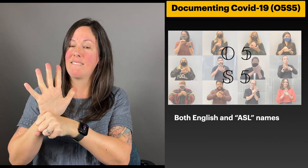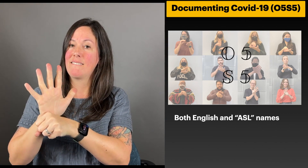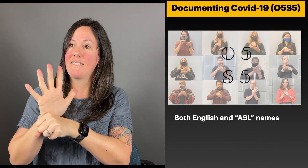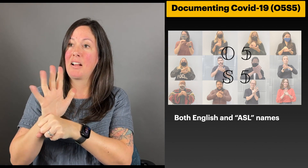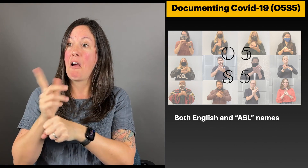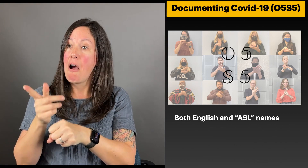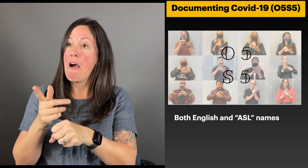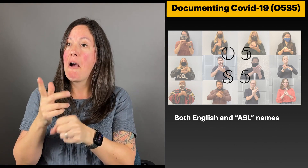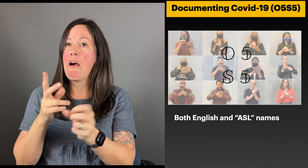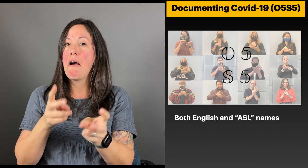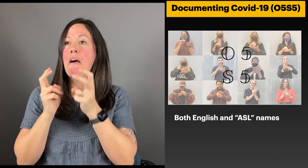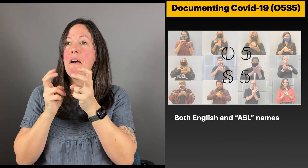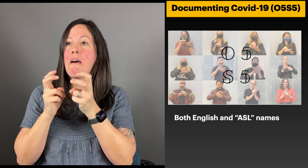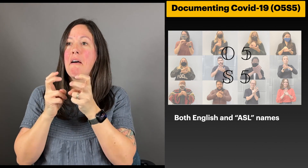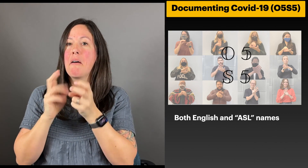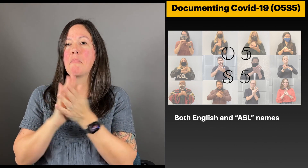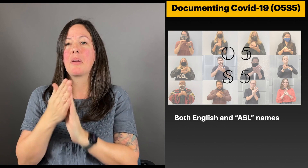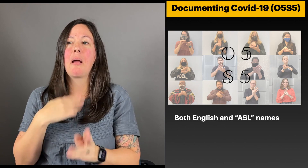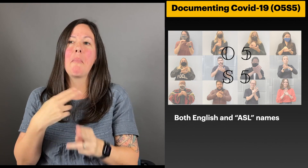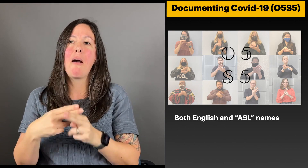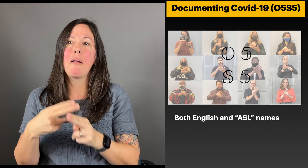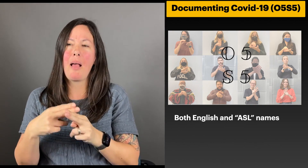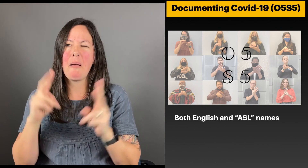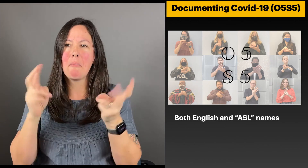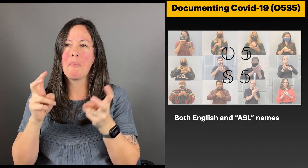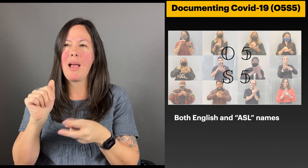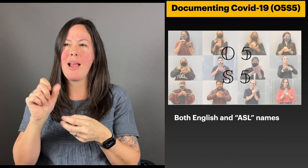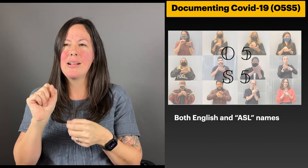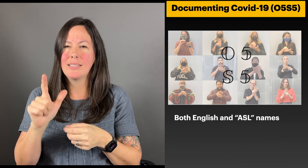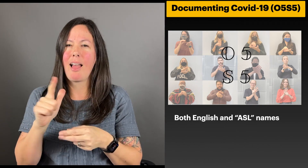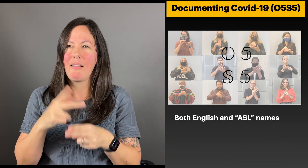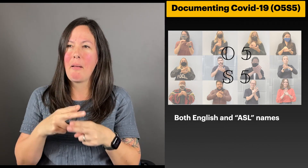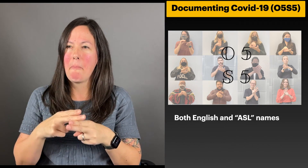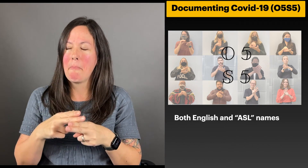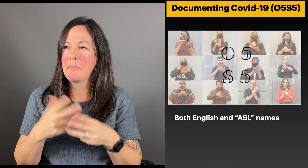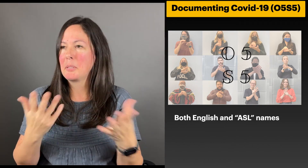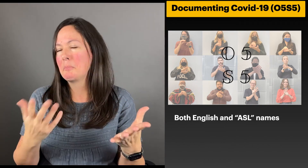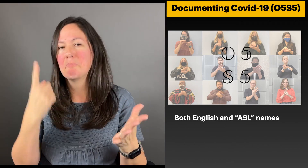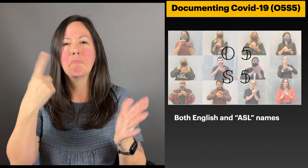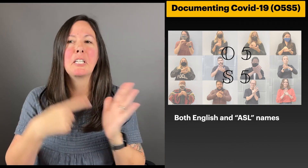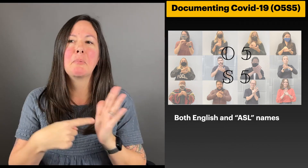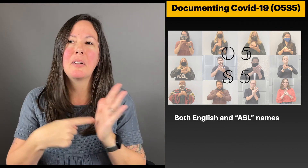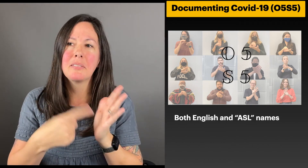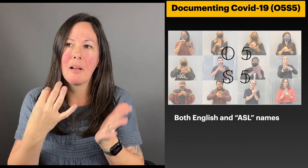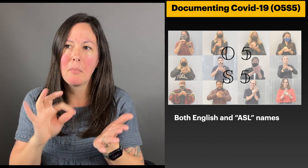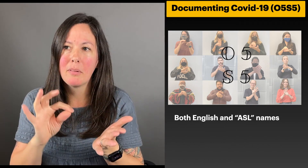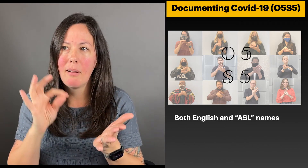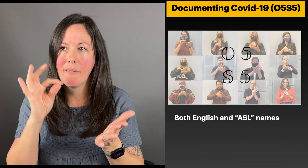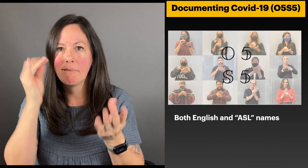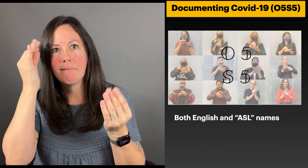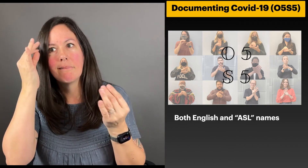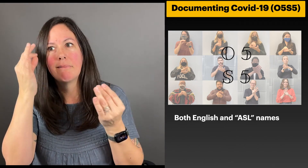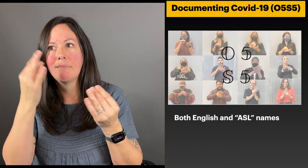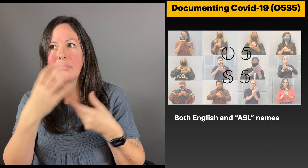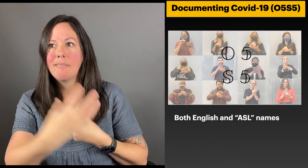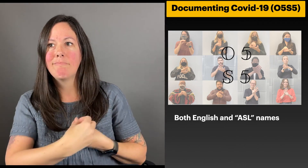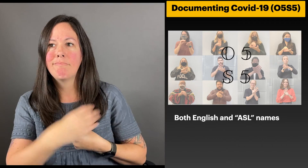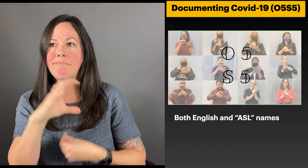handshape and then the five handshape it just so happen happens that that is the that is the sequence of handshapes